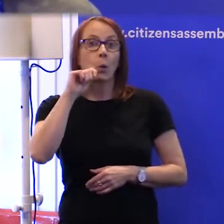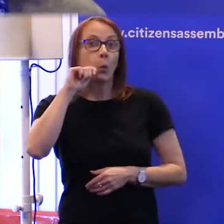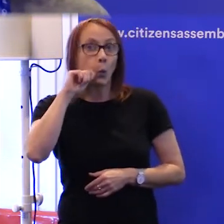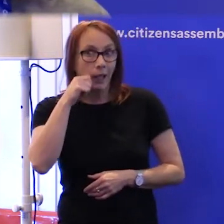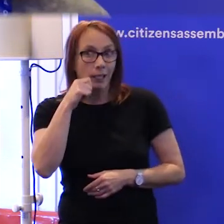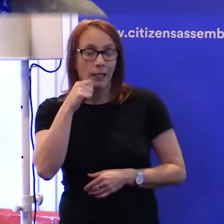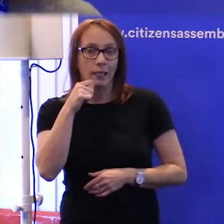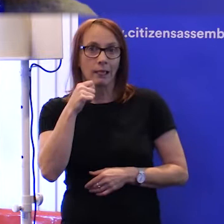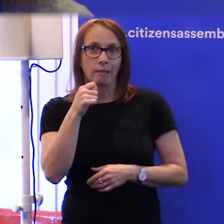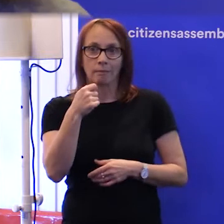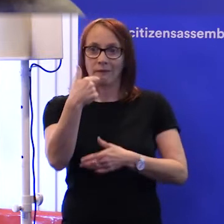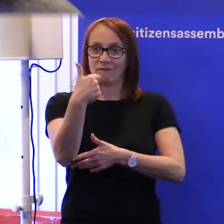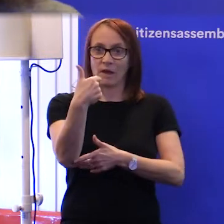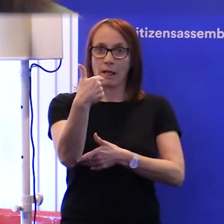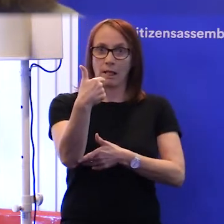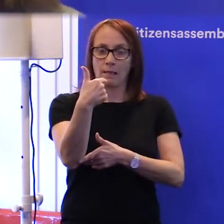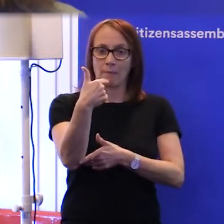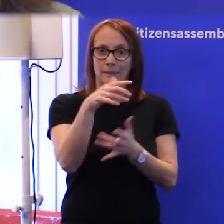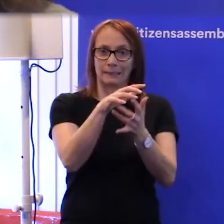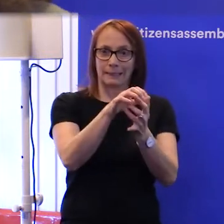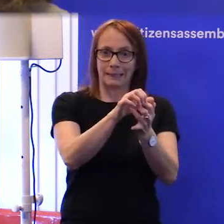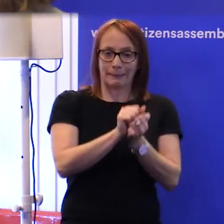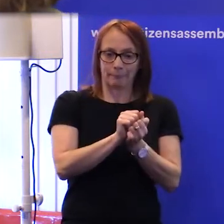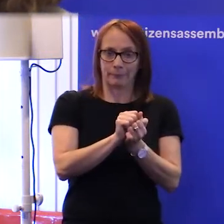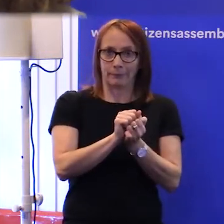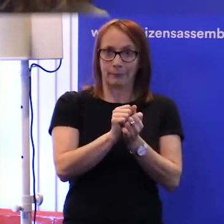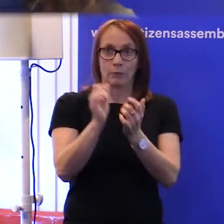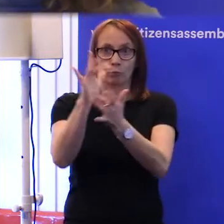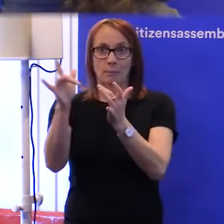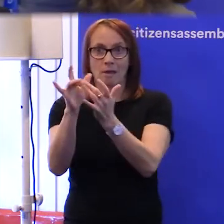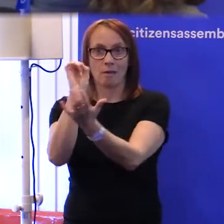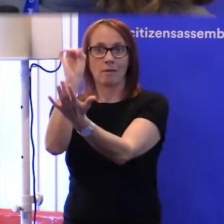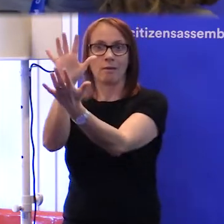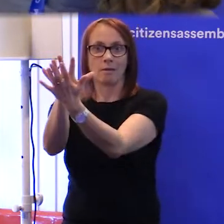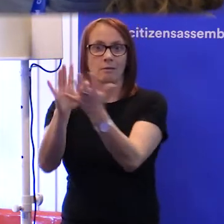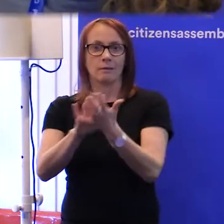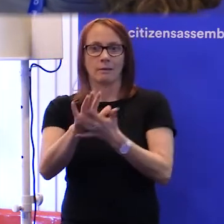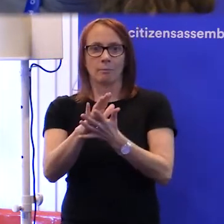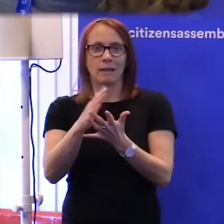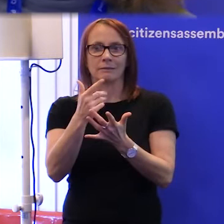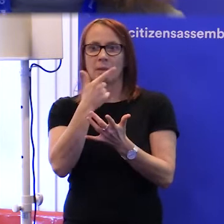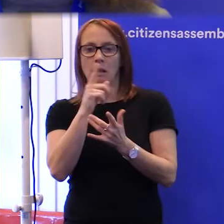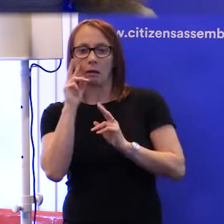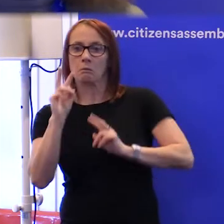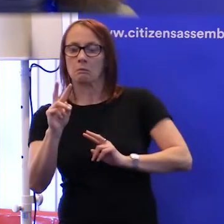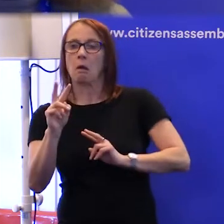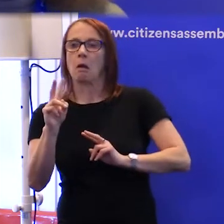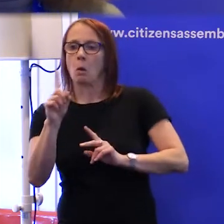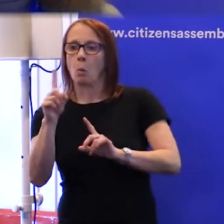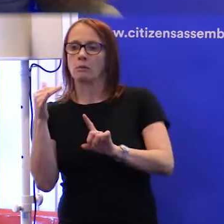keeping all the films that we're taking this weekend and putting them up on the website so the wider public can see what we've been discussing and working on